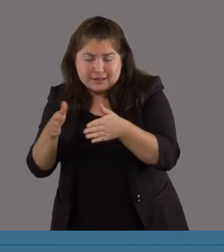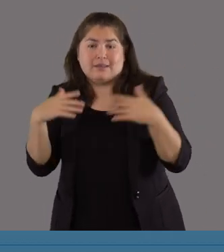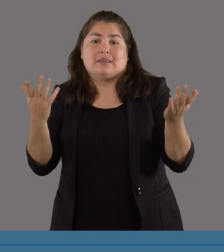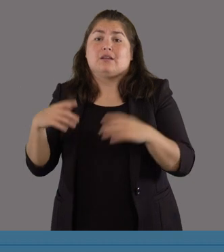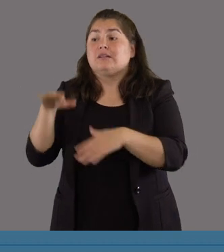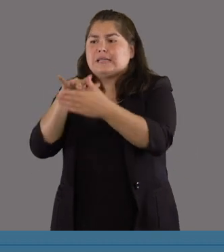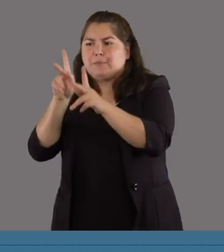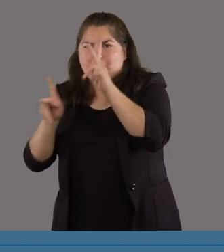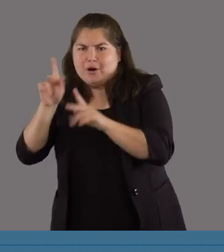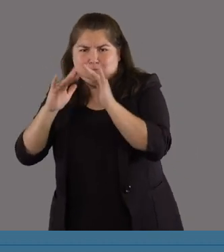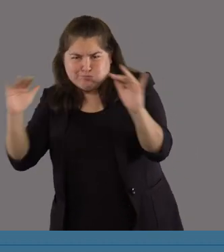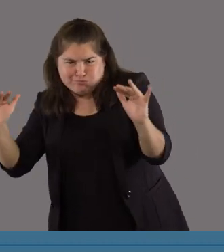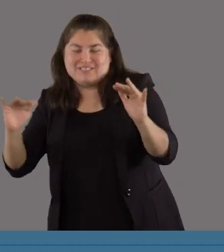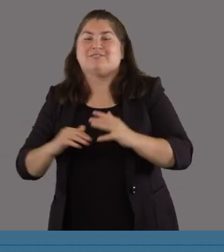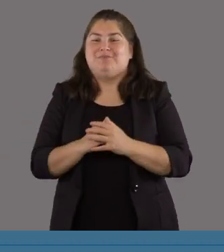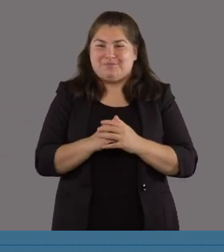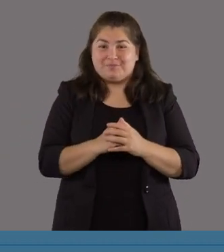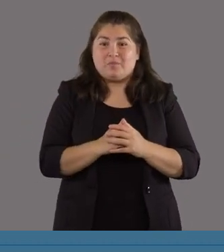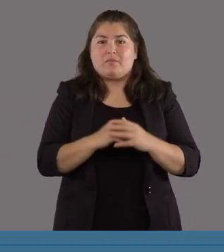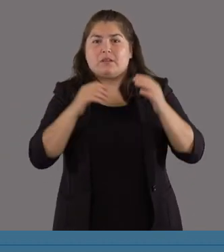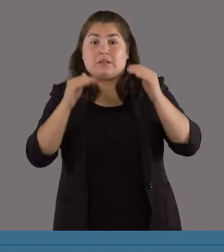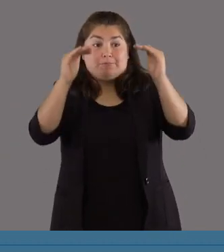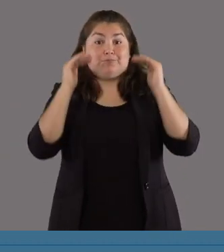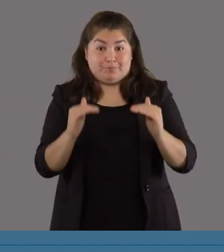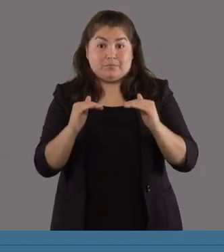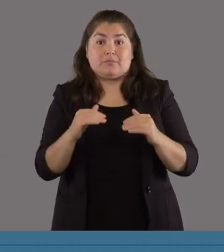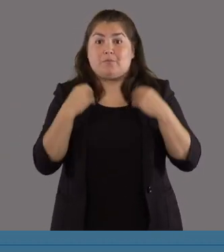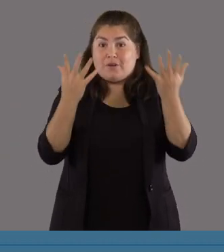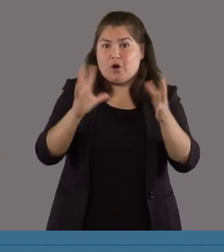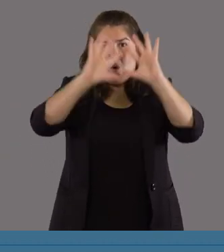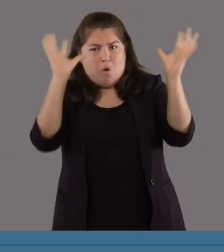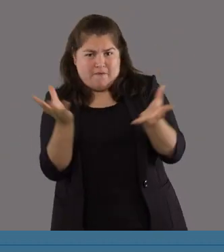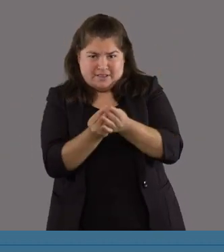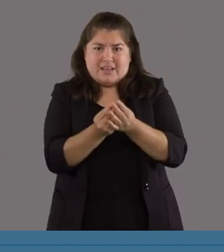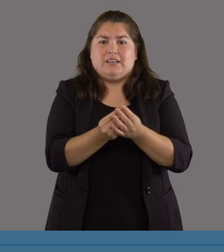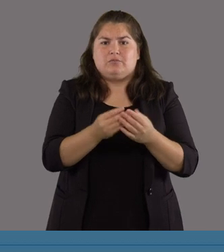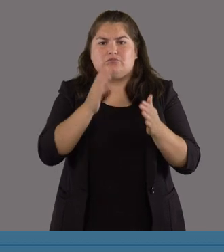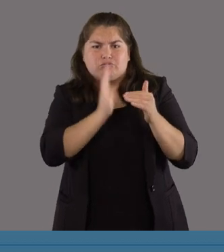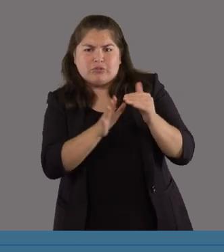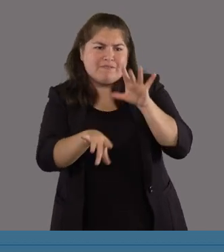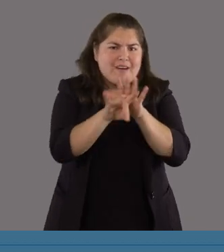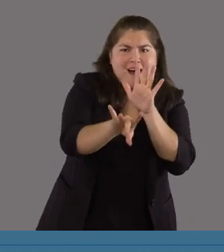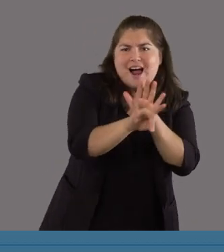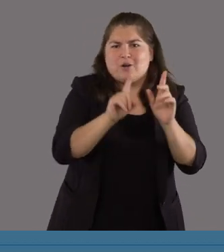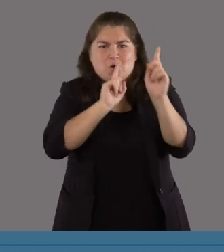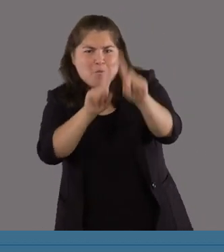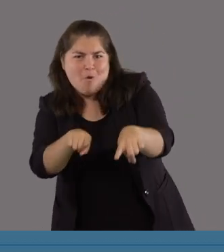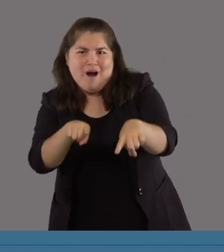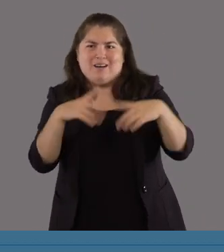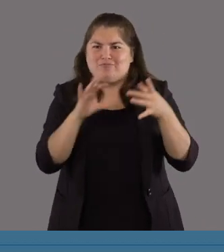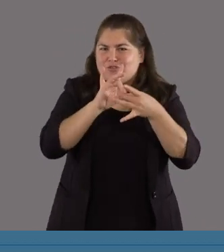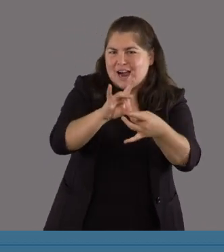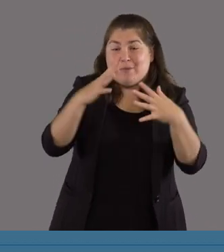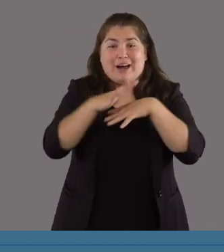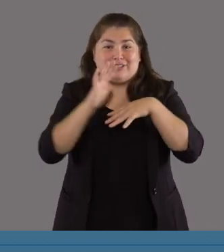Next, we will provide an overview of the findings of the report related to Indigenous community